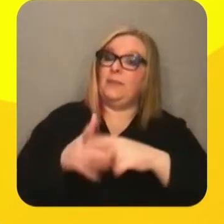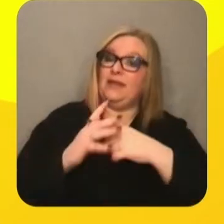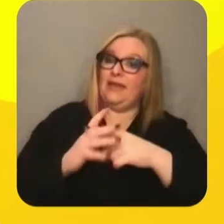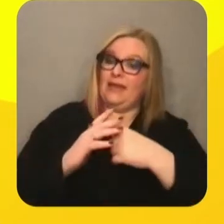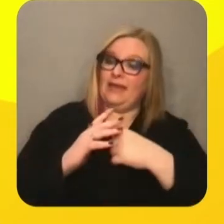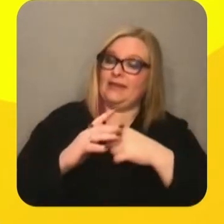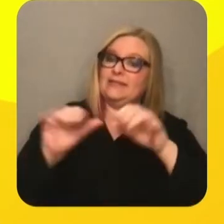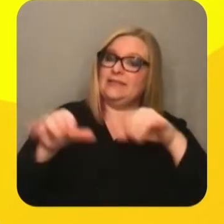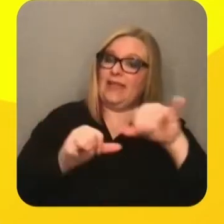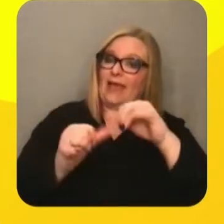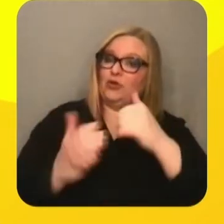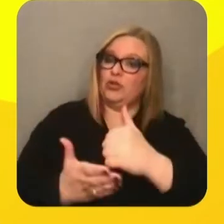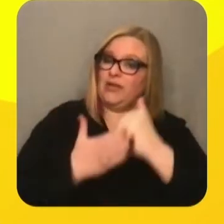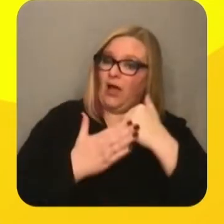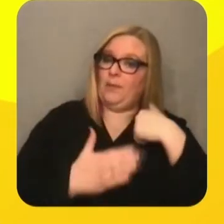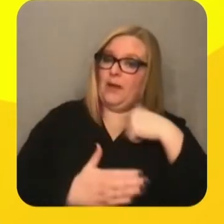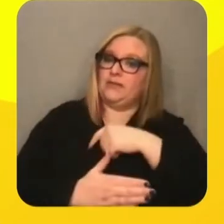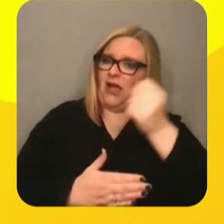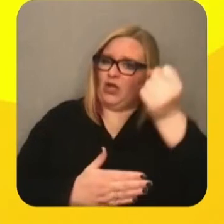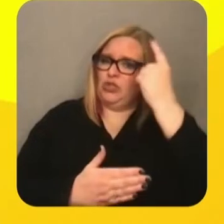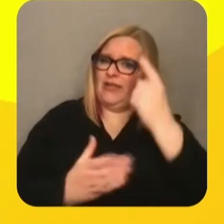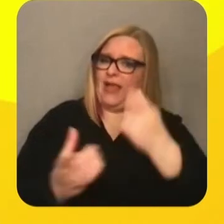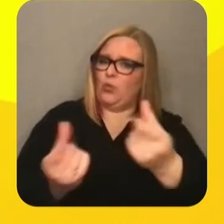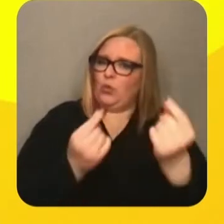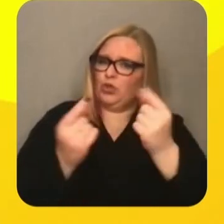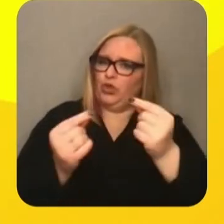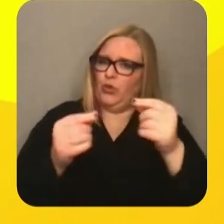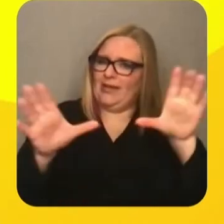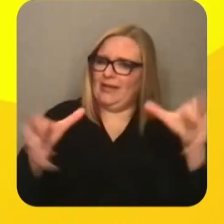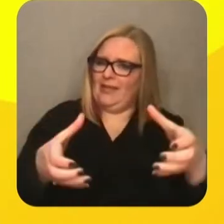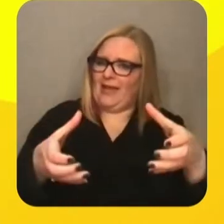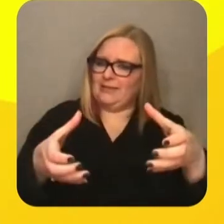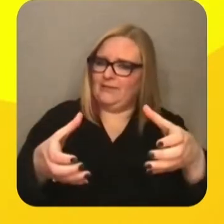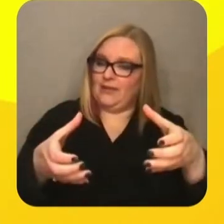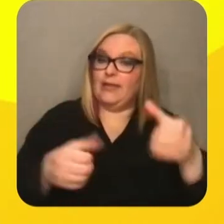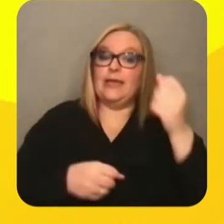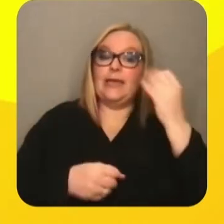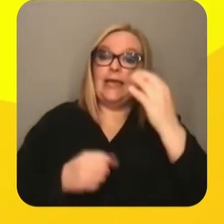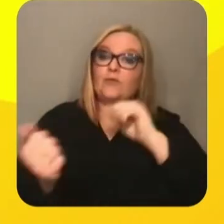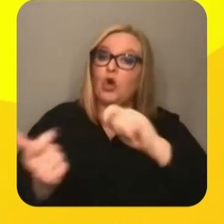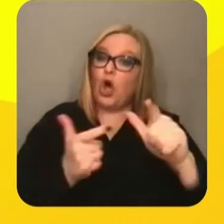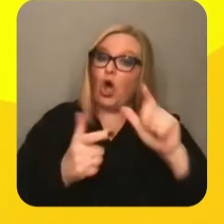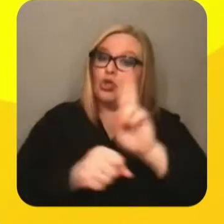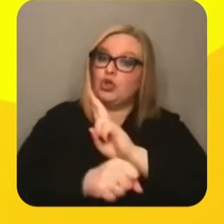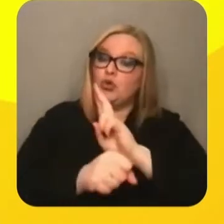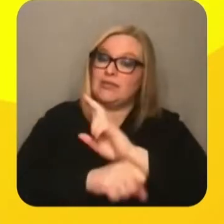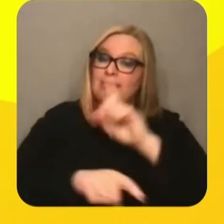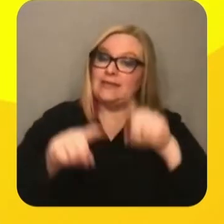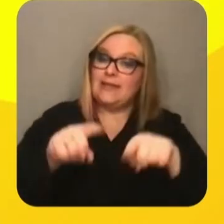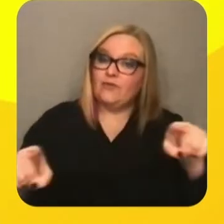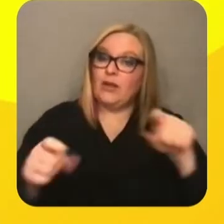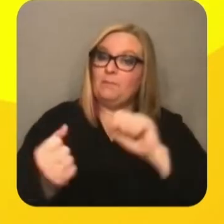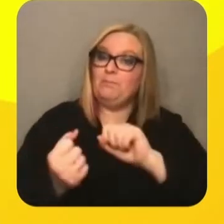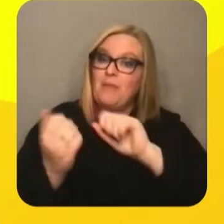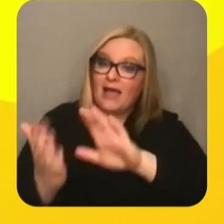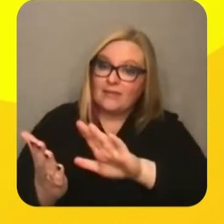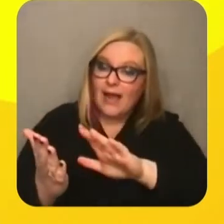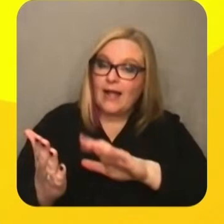us understand what we're doing collectively. So we're all using different methodologies and practices when